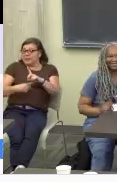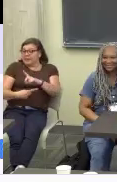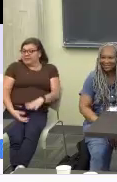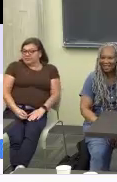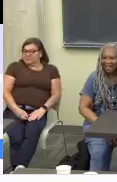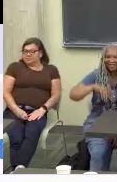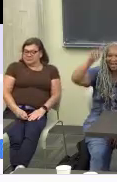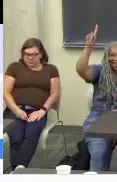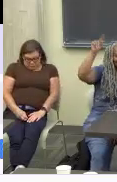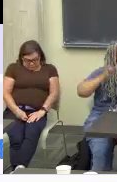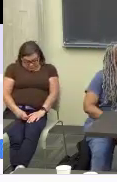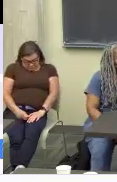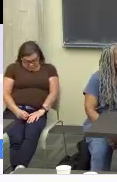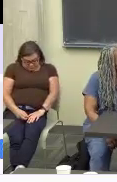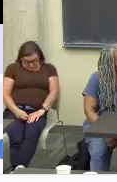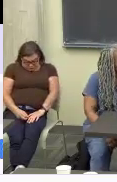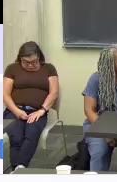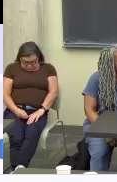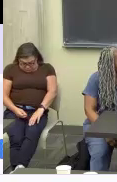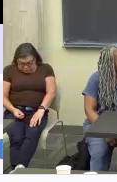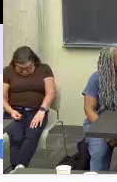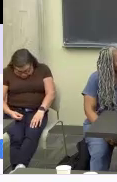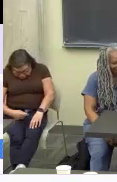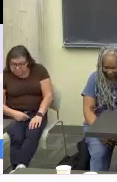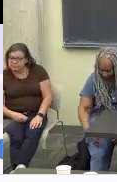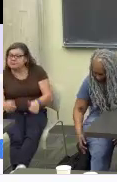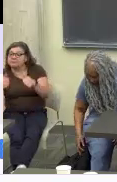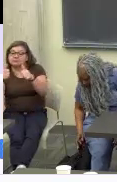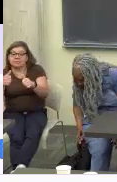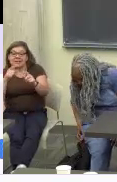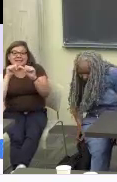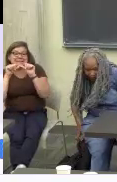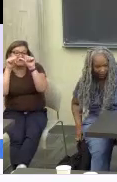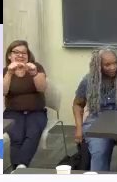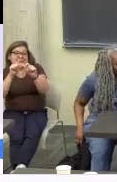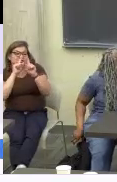we don't have to wait for the conference. Let's have a Zoom. Let's continue the conversation.